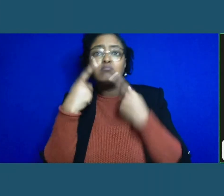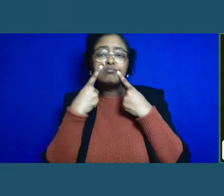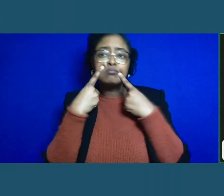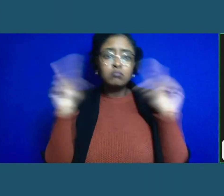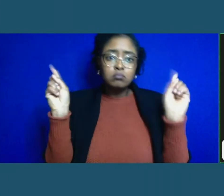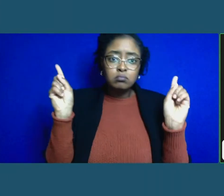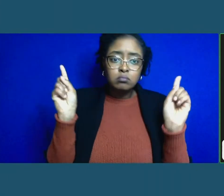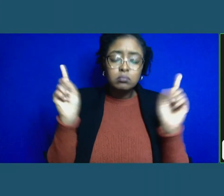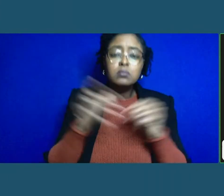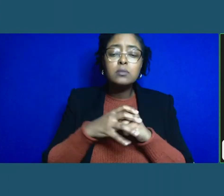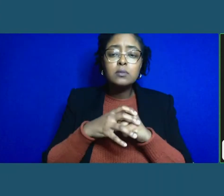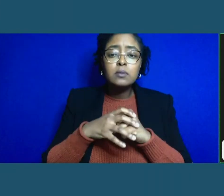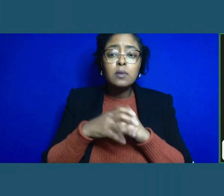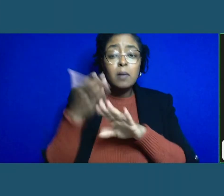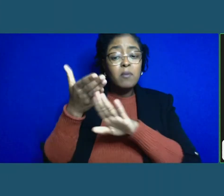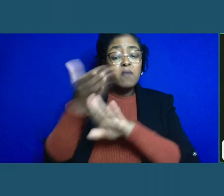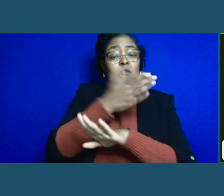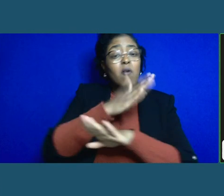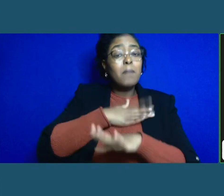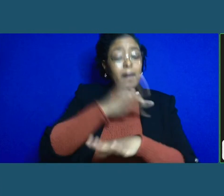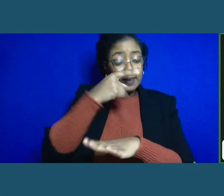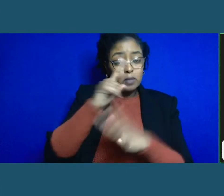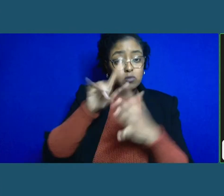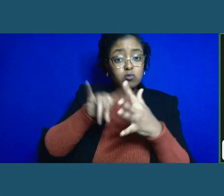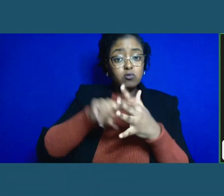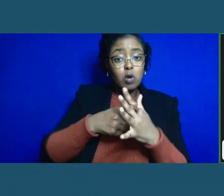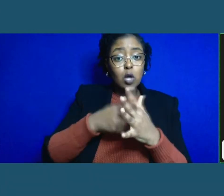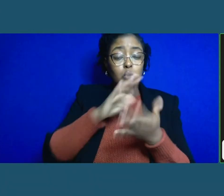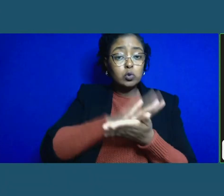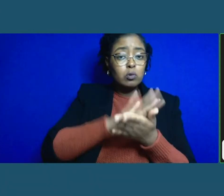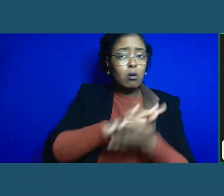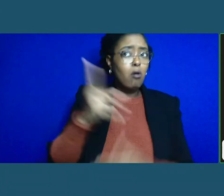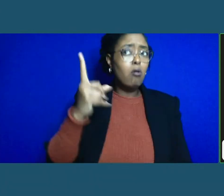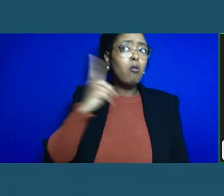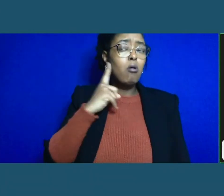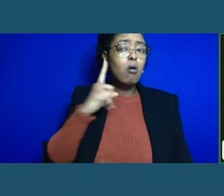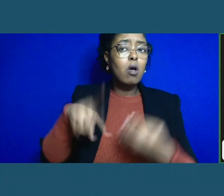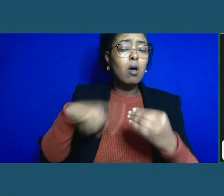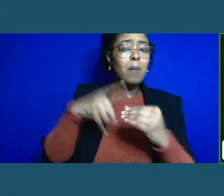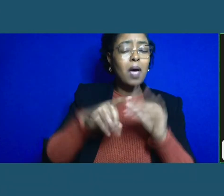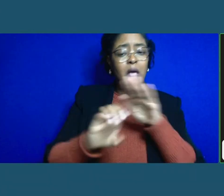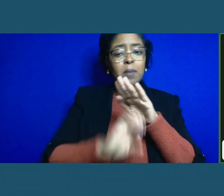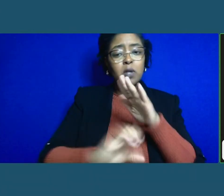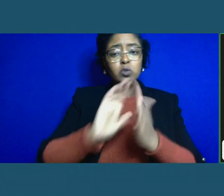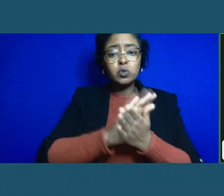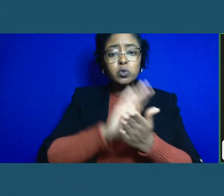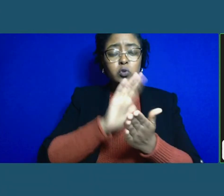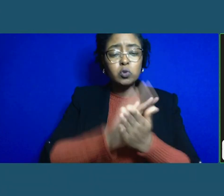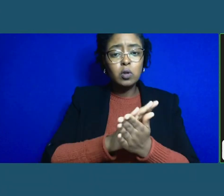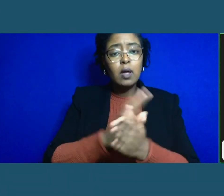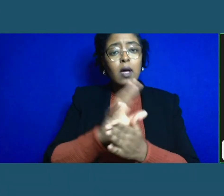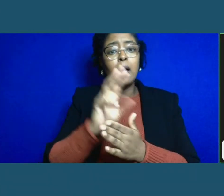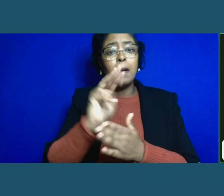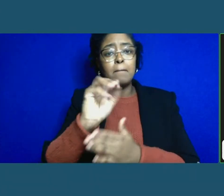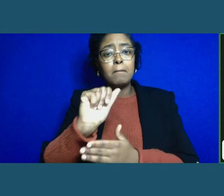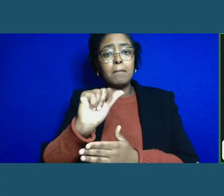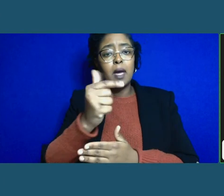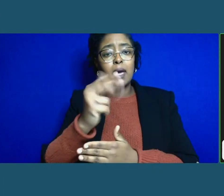right pathway for your kids to succeed. Even before my kids